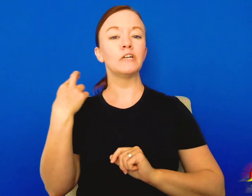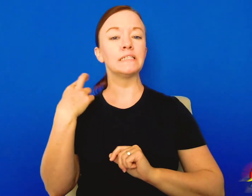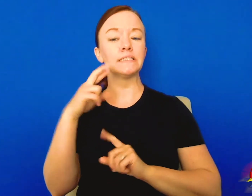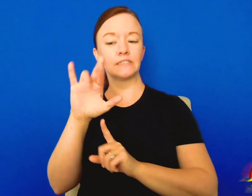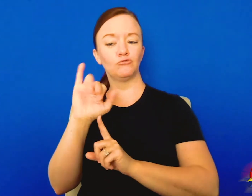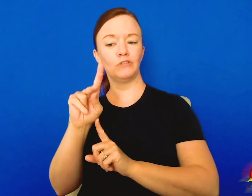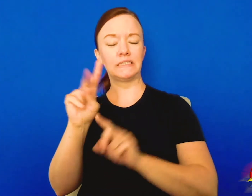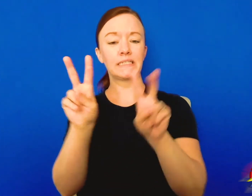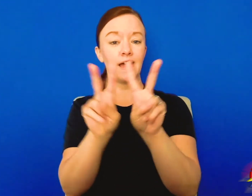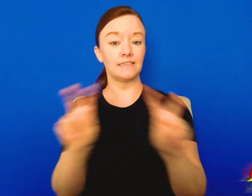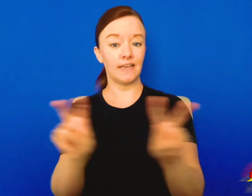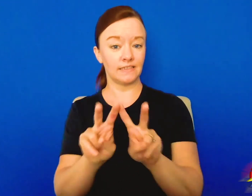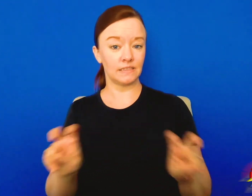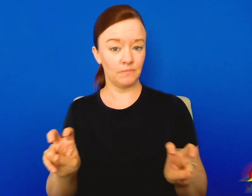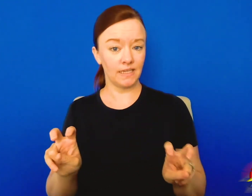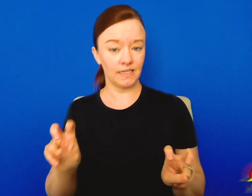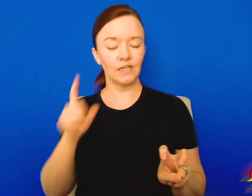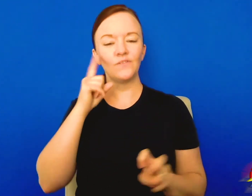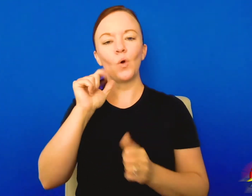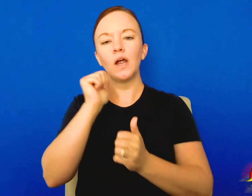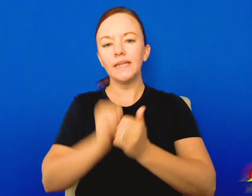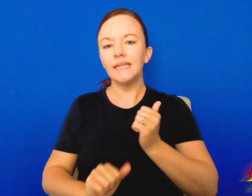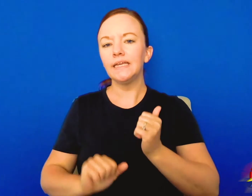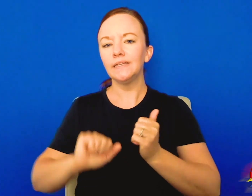ASDB CONDUCTED A RISK ASSESSMENT FOR EACH